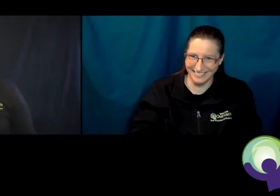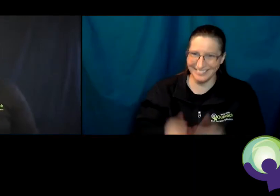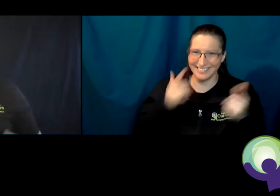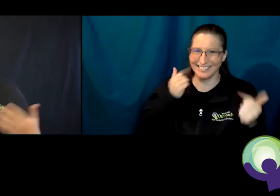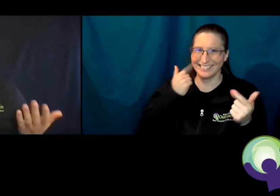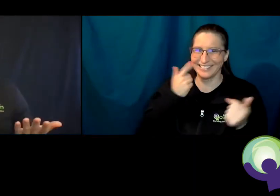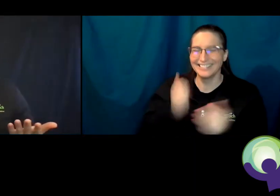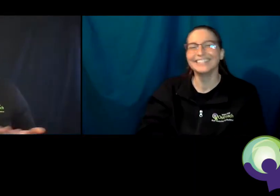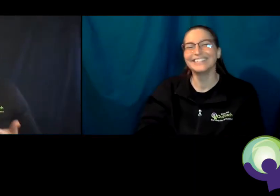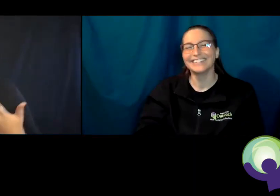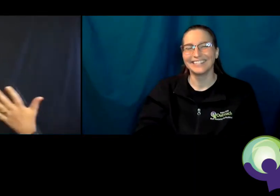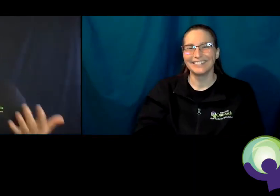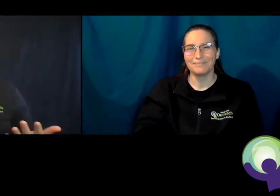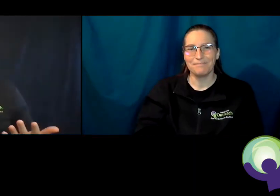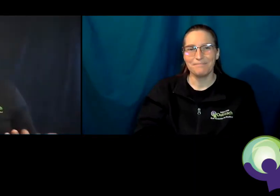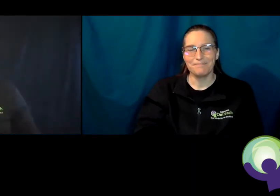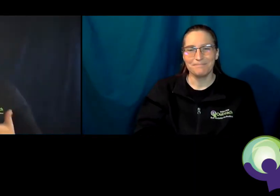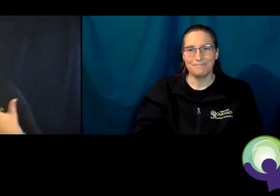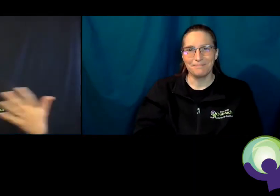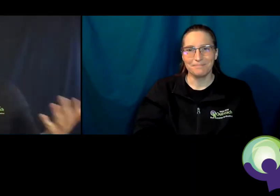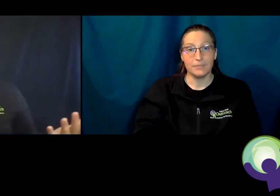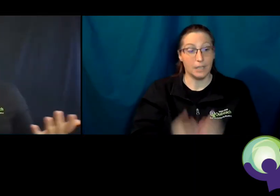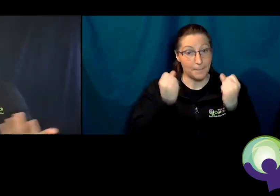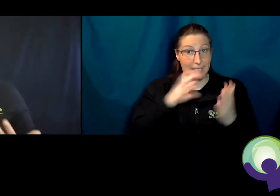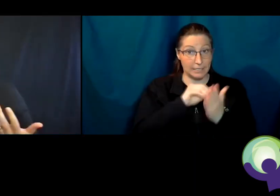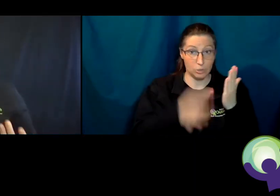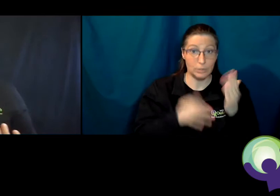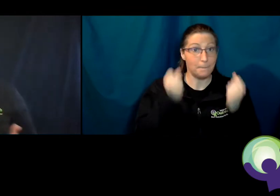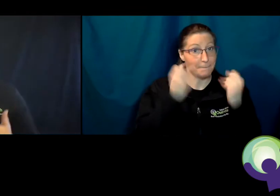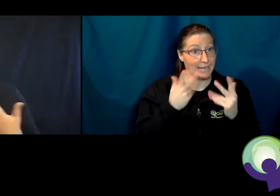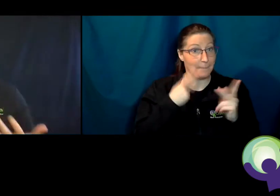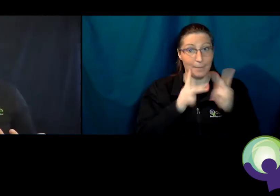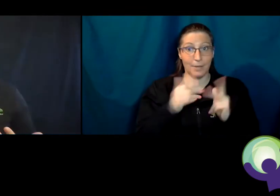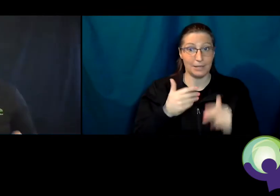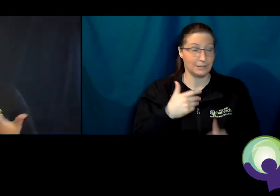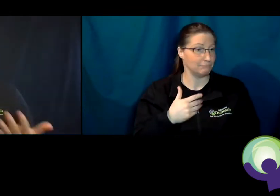So a lot of students, a lot of people, like to have their phones on them, like to be connected. Is that